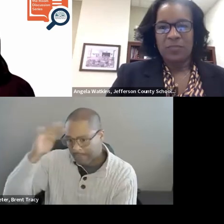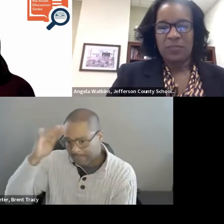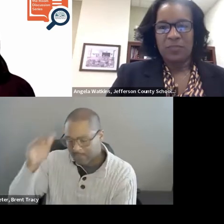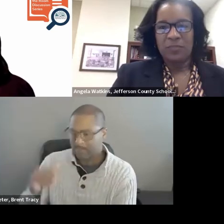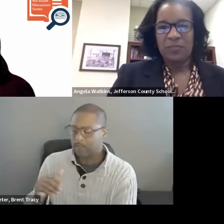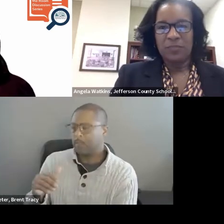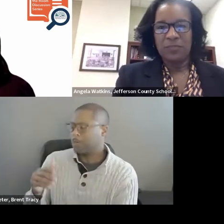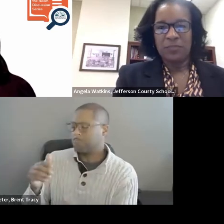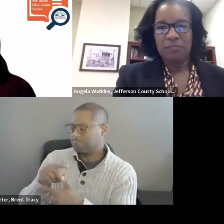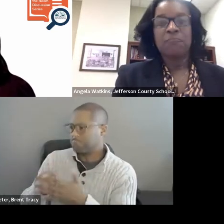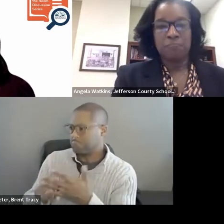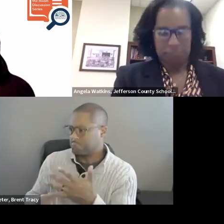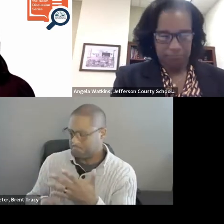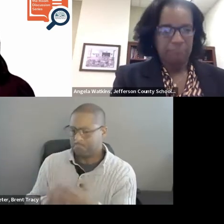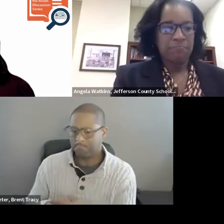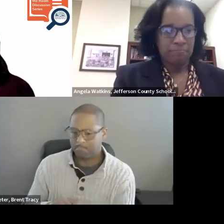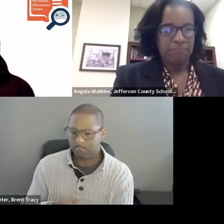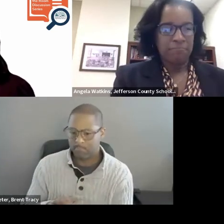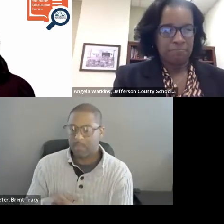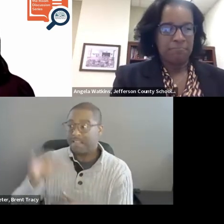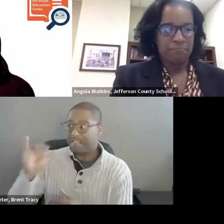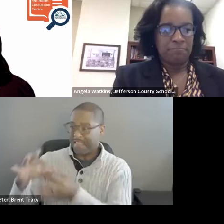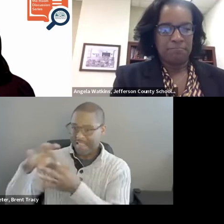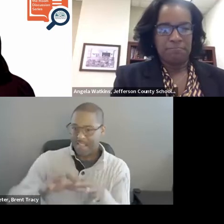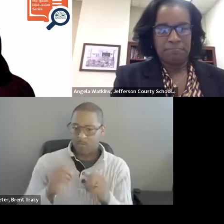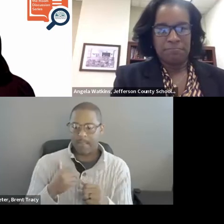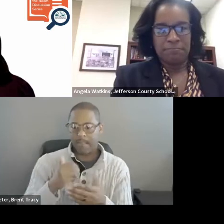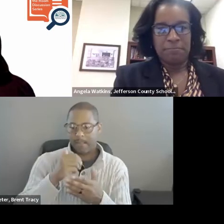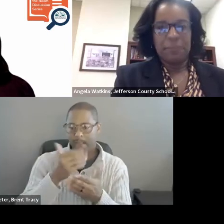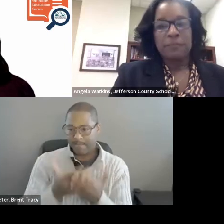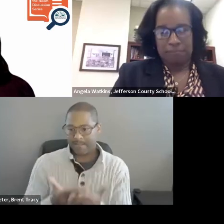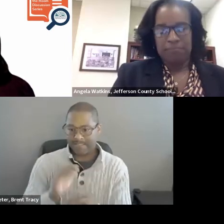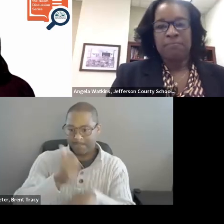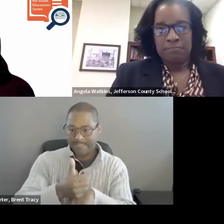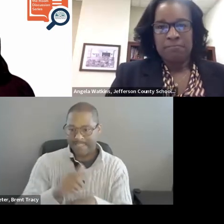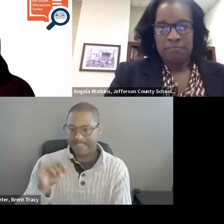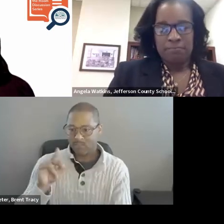evidence-based literacy practices which can be very difficult for some teachers -